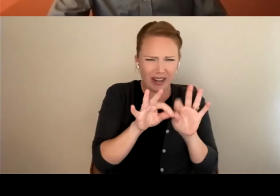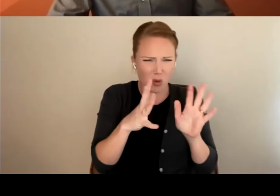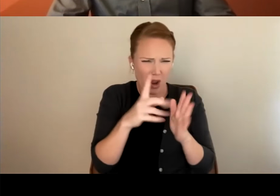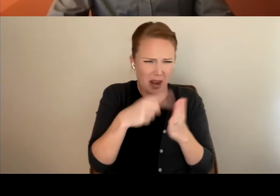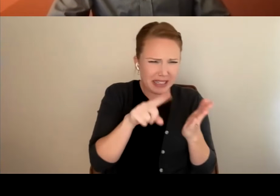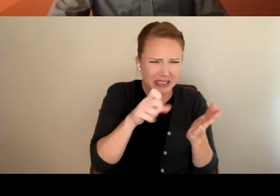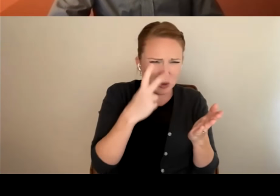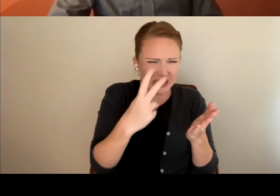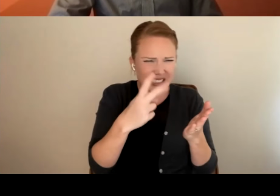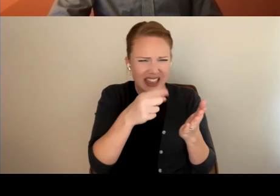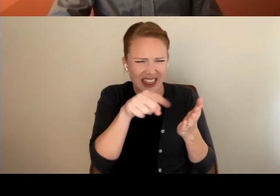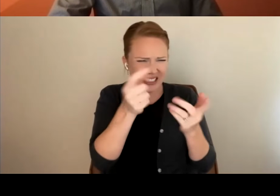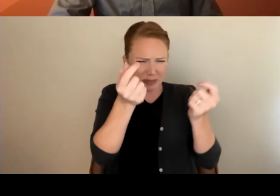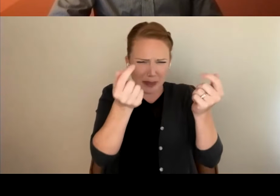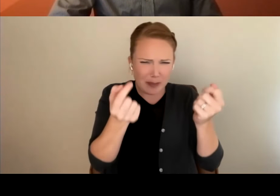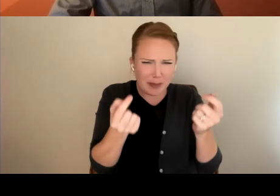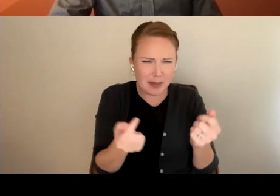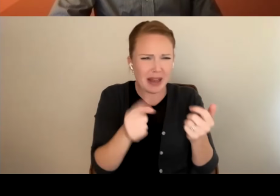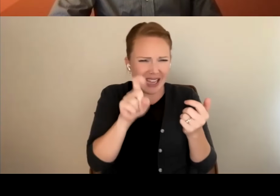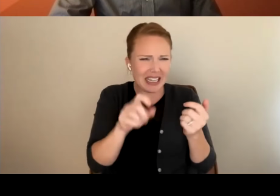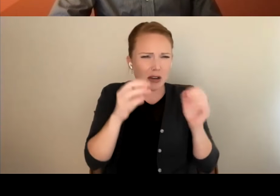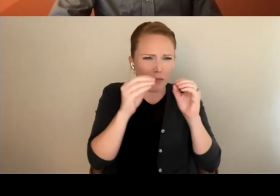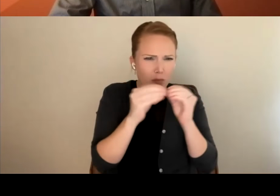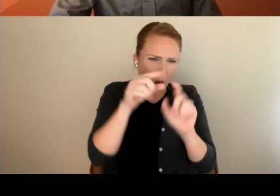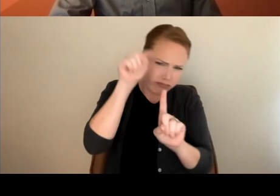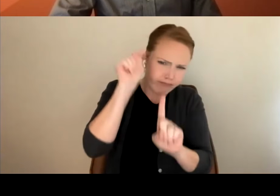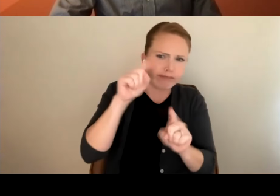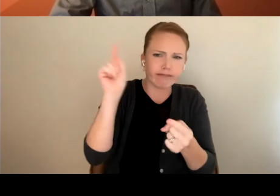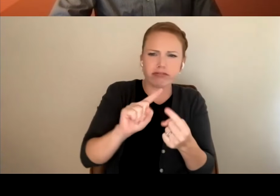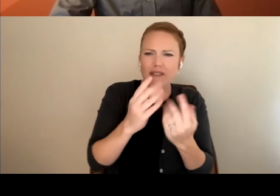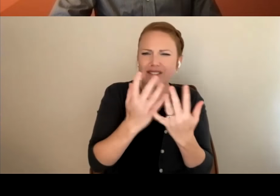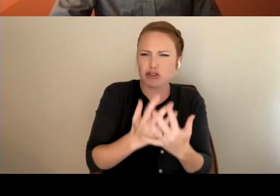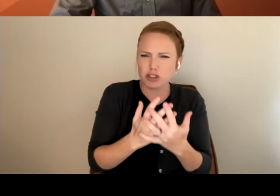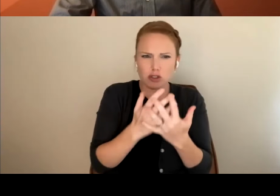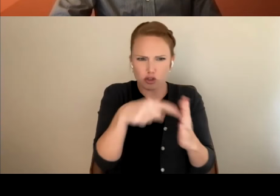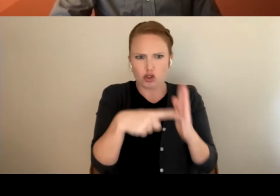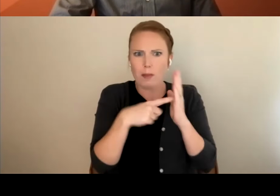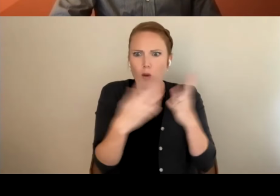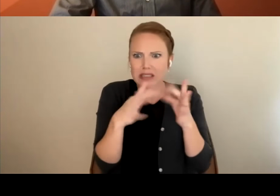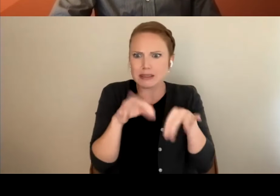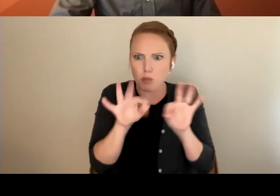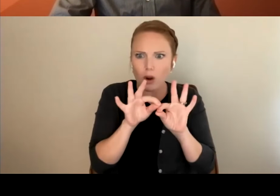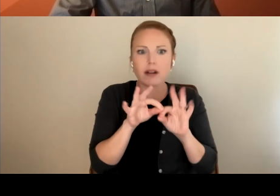for people to gain insights from these things. And, you know, here's a final example - a pie